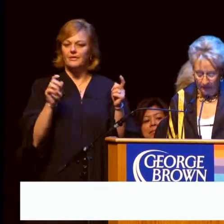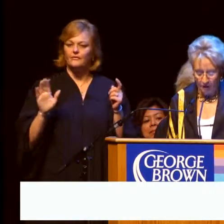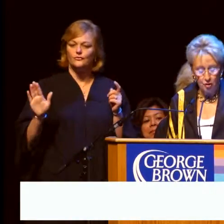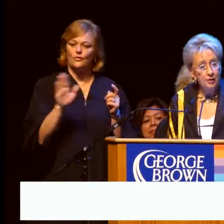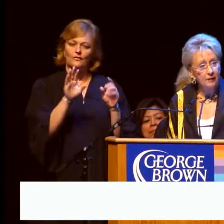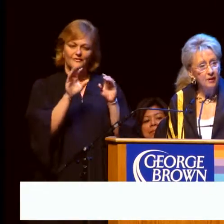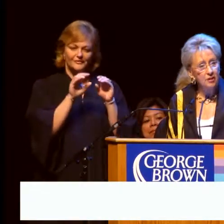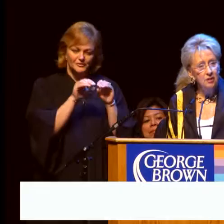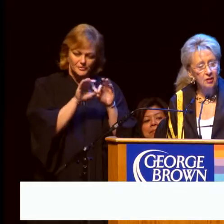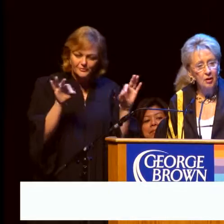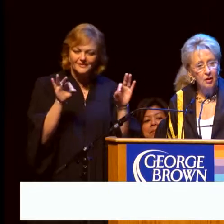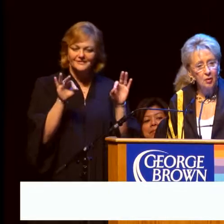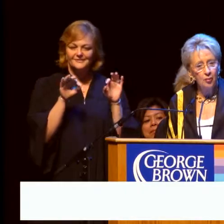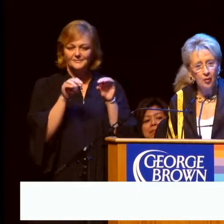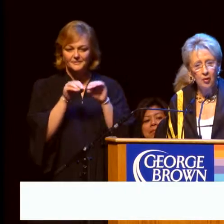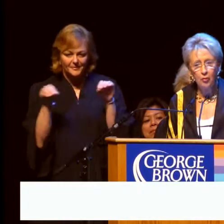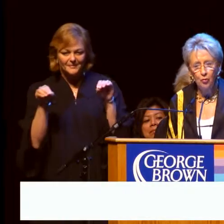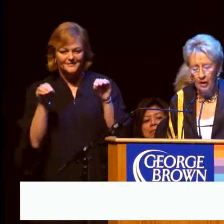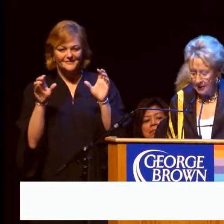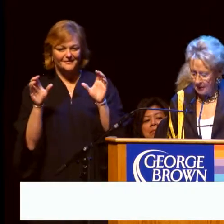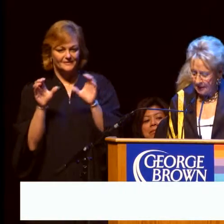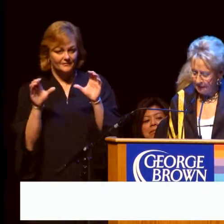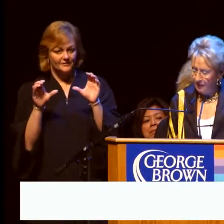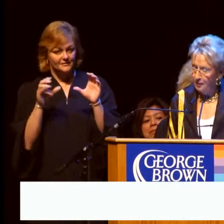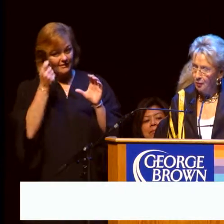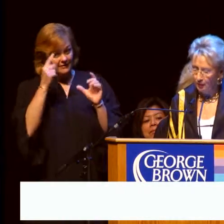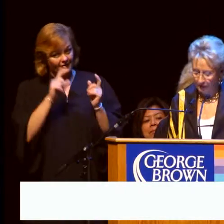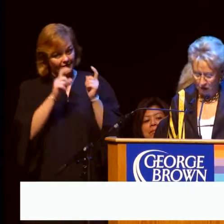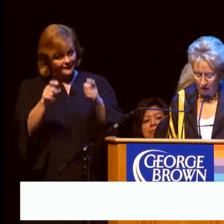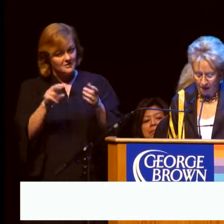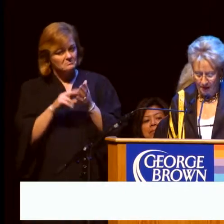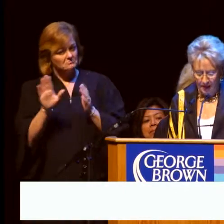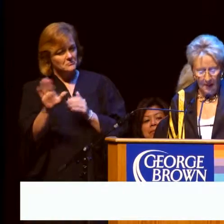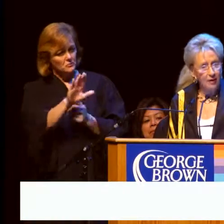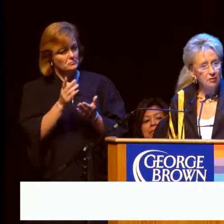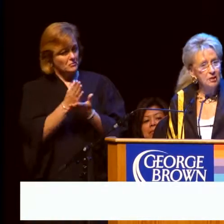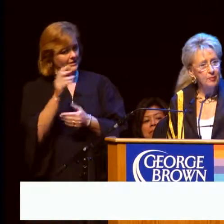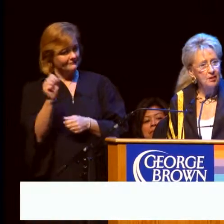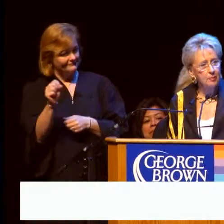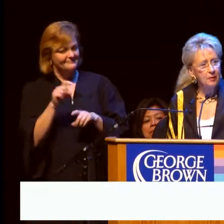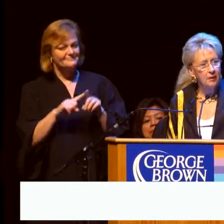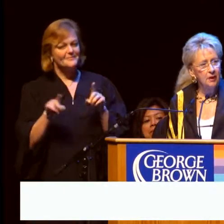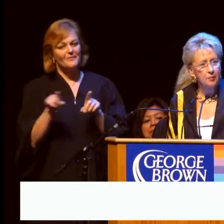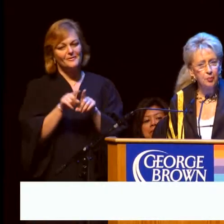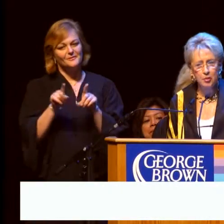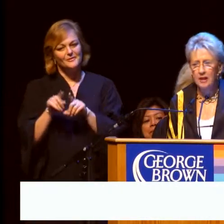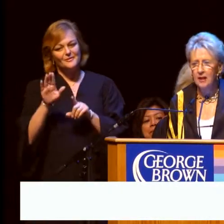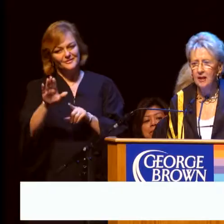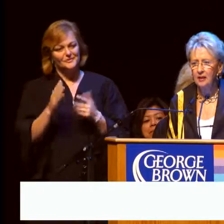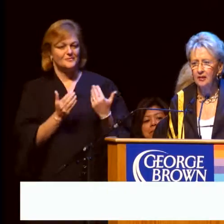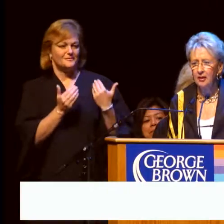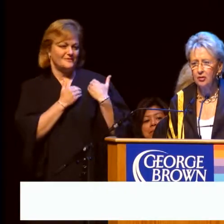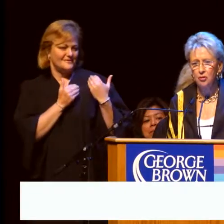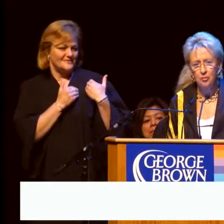AND CERTIFICATES WITH ALL THE RIGHTS, PRIVILEGES AND RESPONSIBILITIES PERTAINING THERETO.